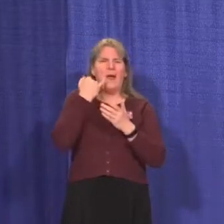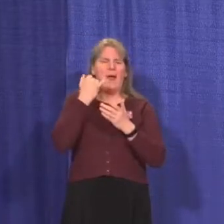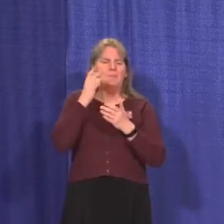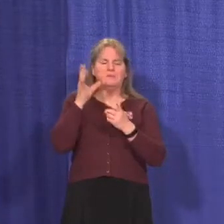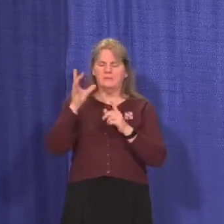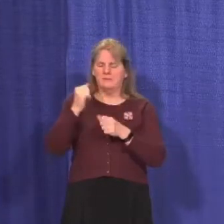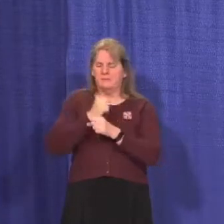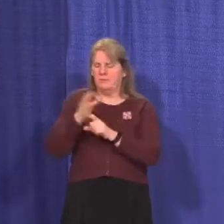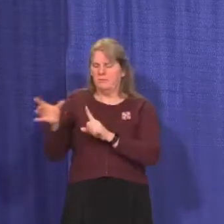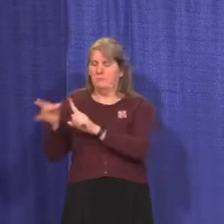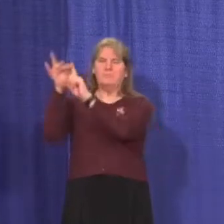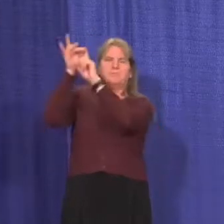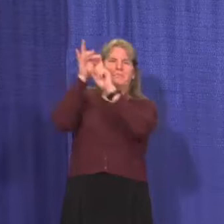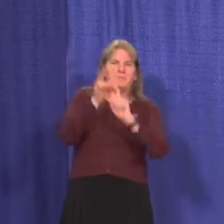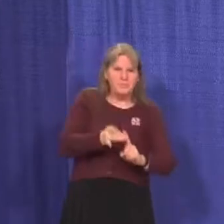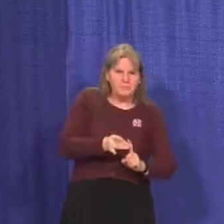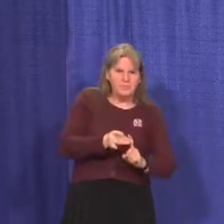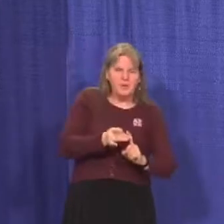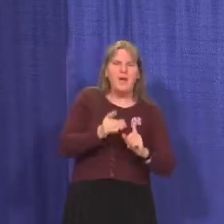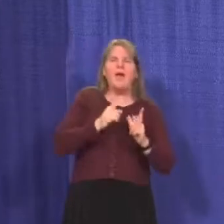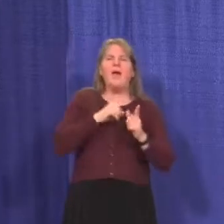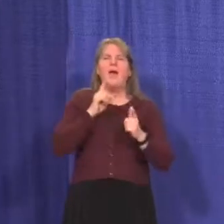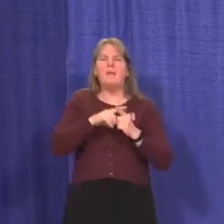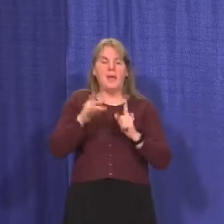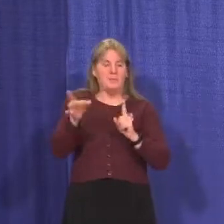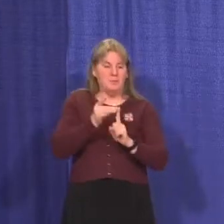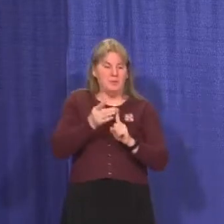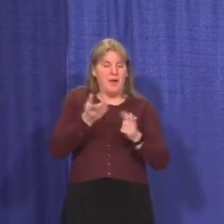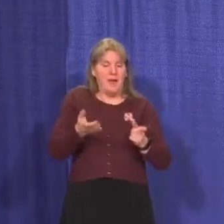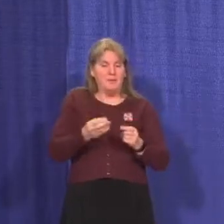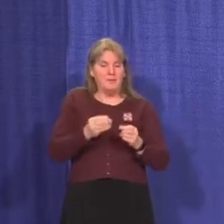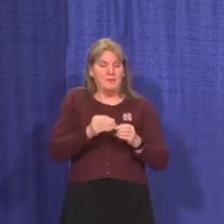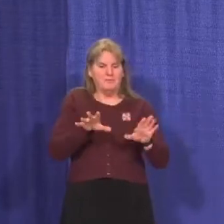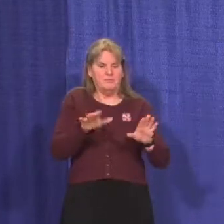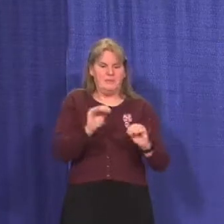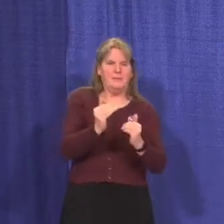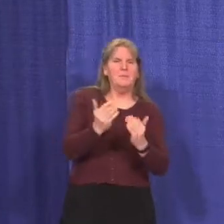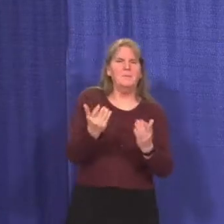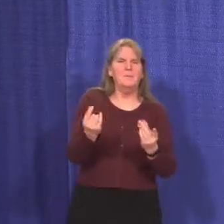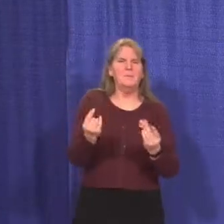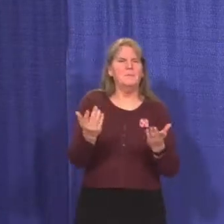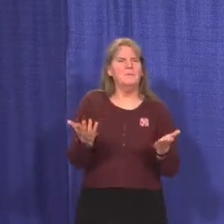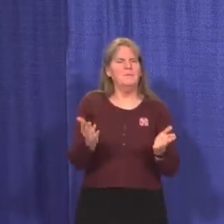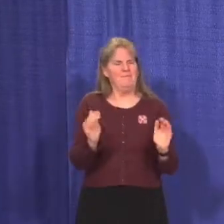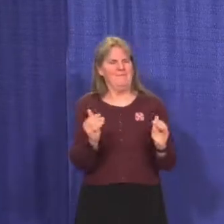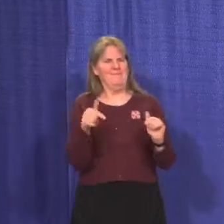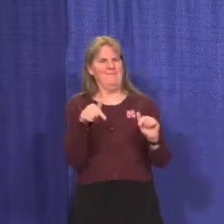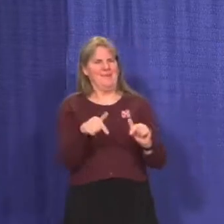introduction and playing entity that is the variants and we will